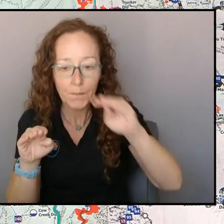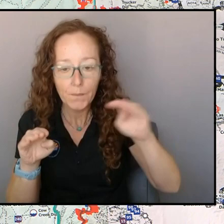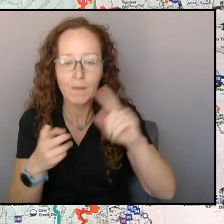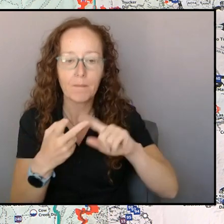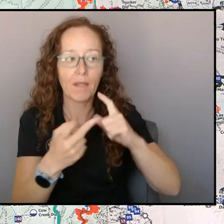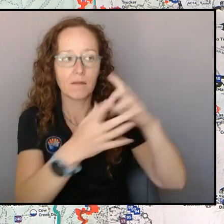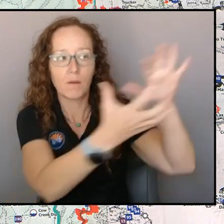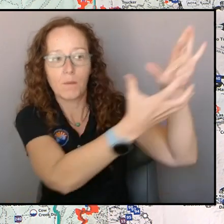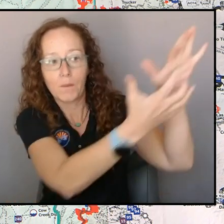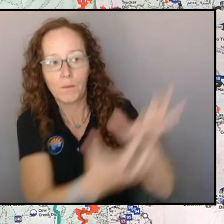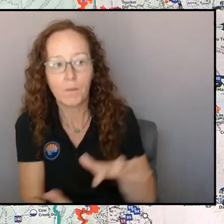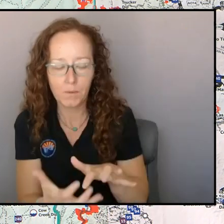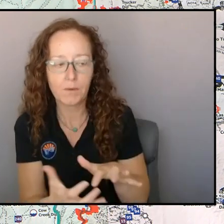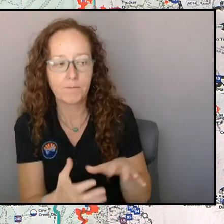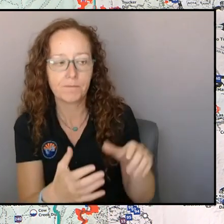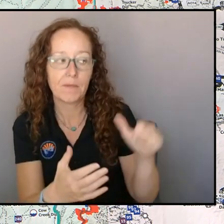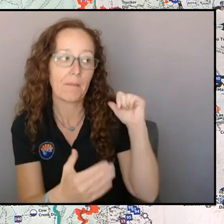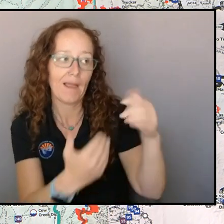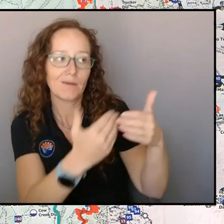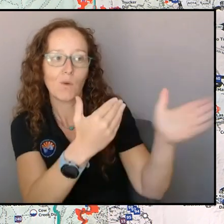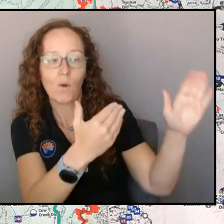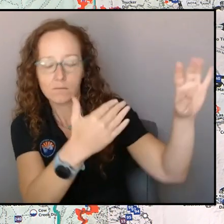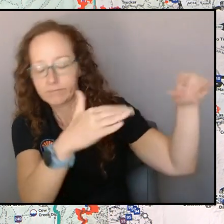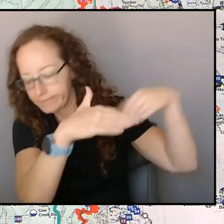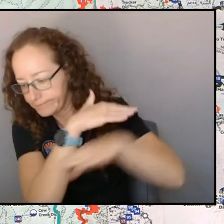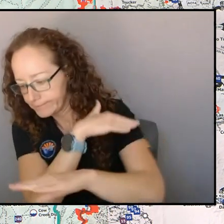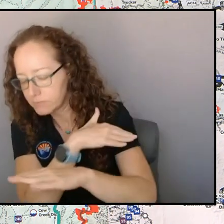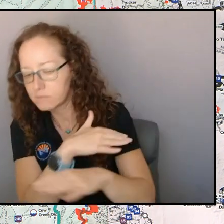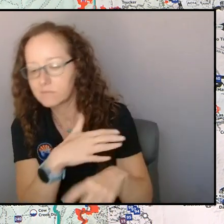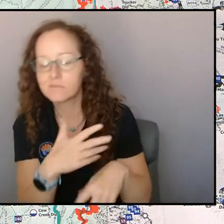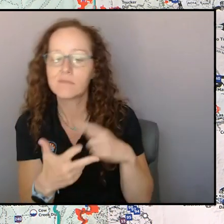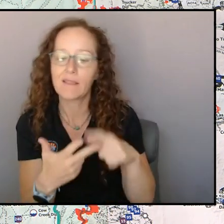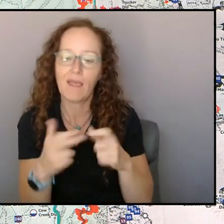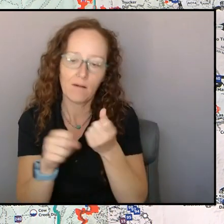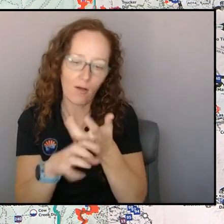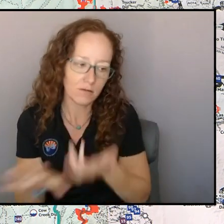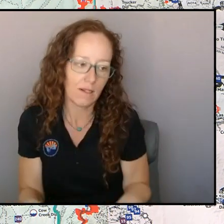act as all different types of lift. Mountains also can act as